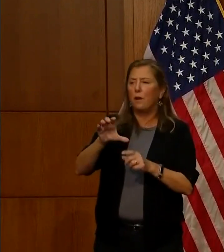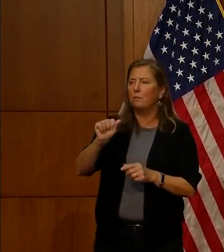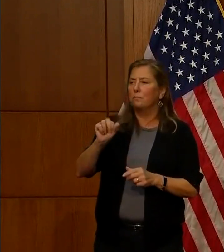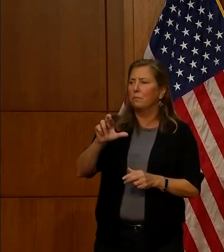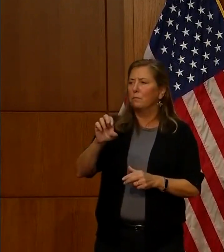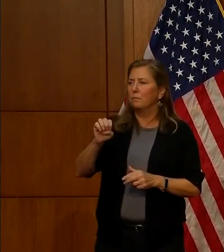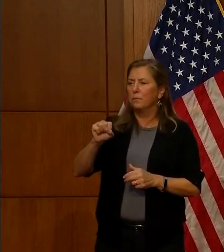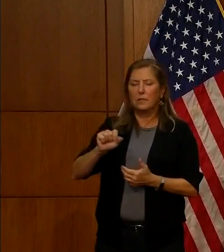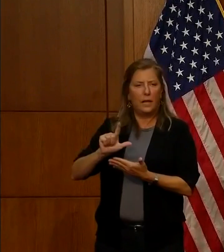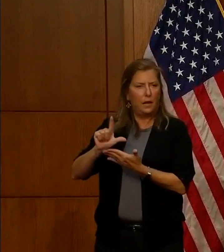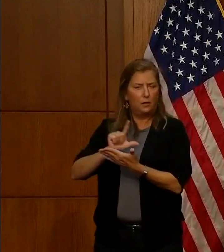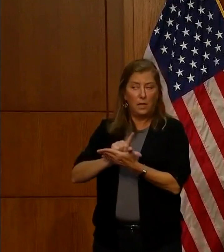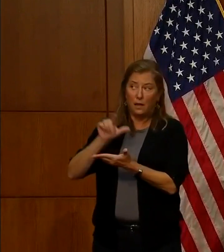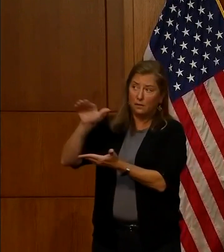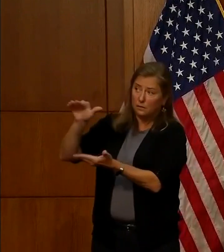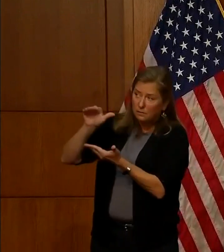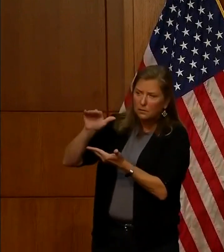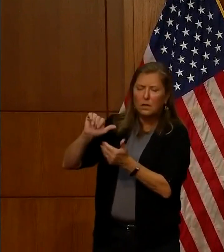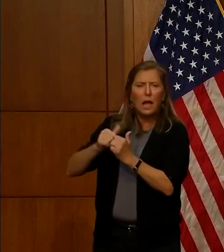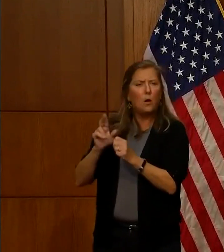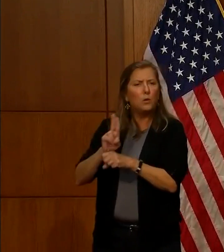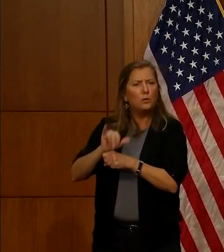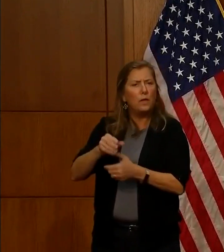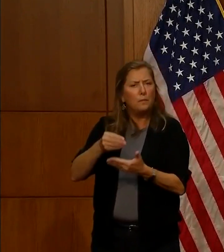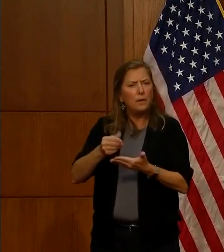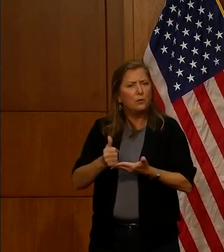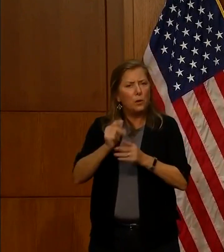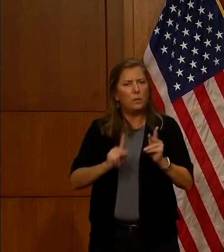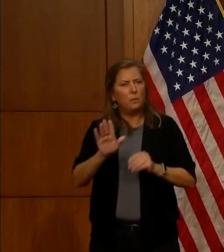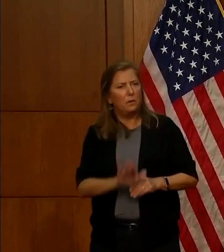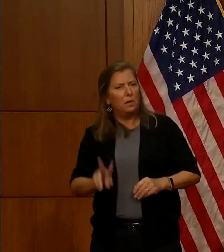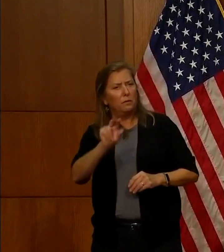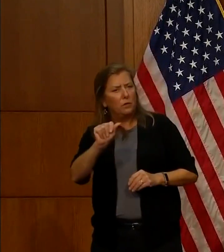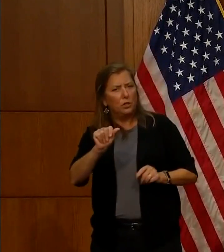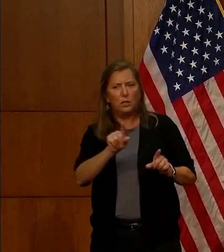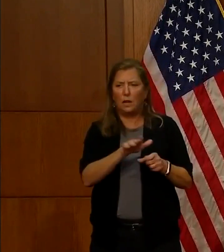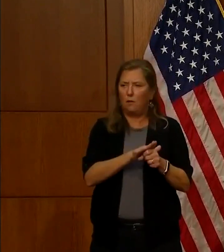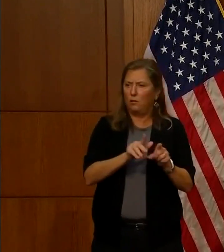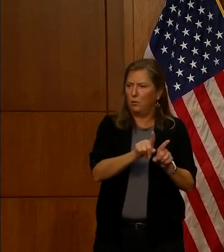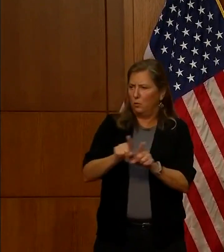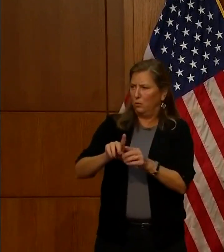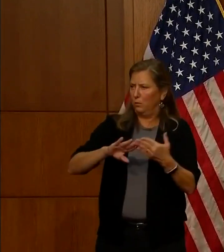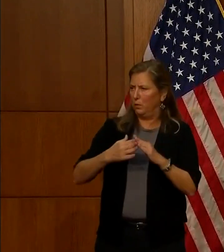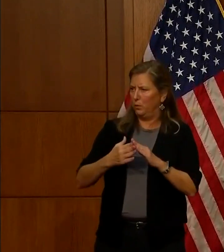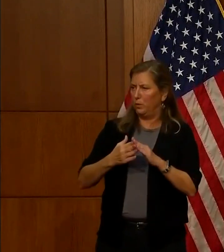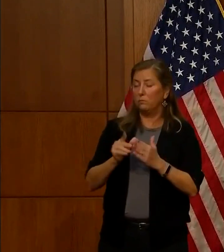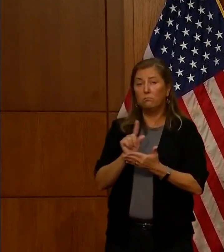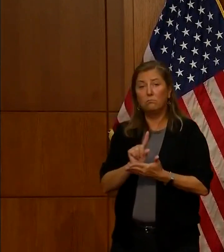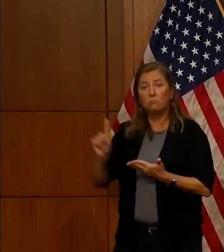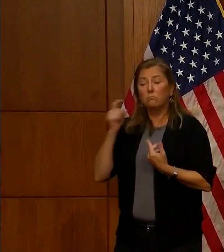TO HOW WE'RE USING OUR FEDERAL CARES AT DOLLARS TO HELP